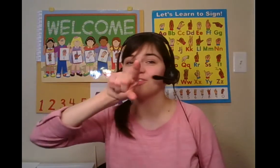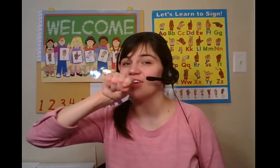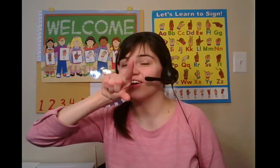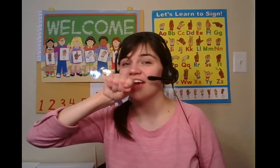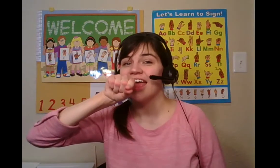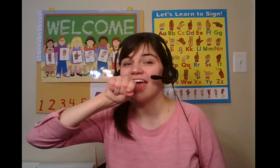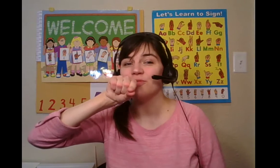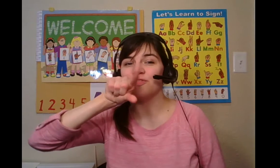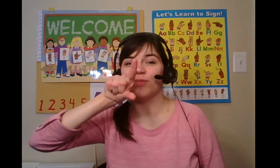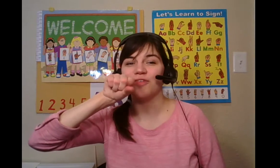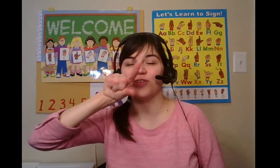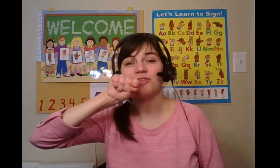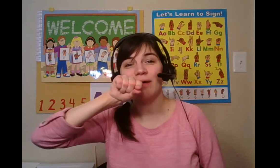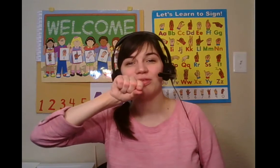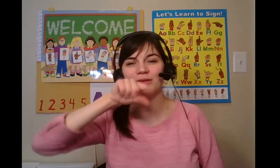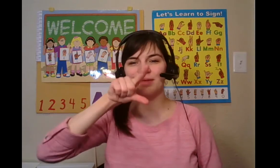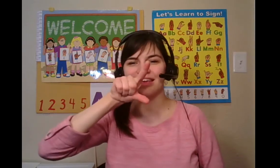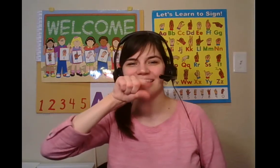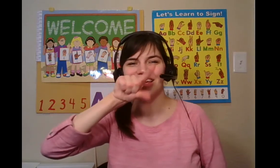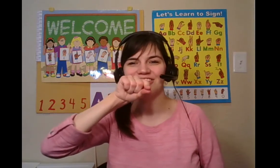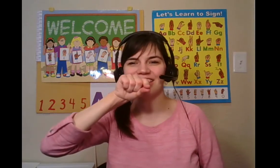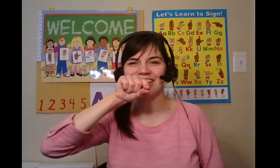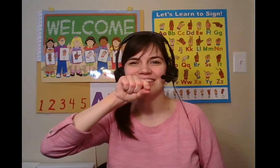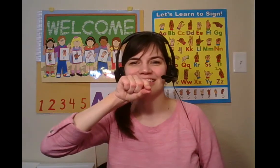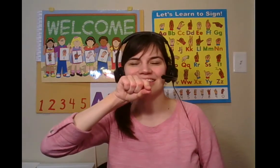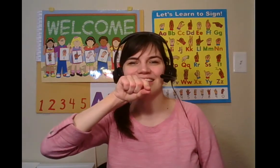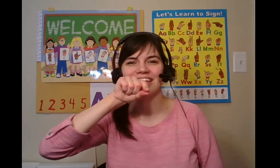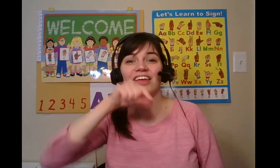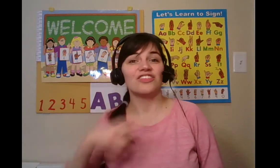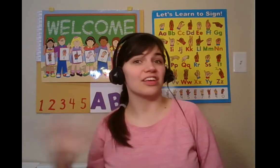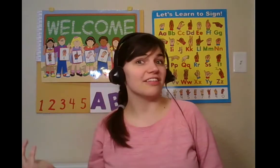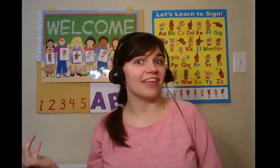and move them in front of your mouth like a beak: chicken. Chickens lay eggs,